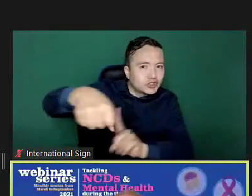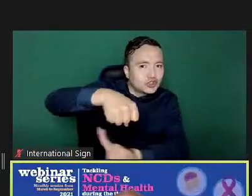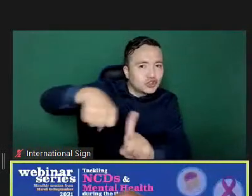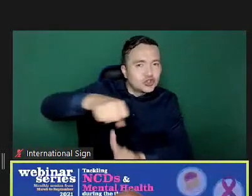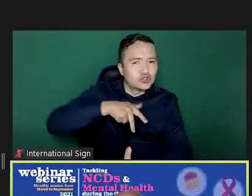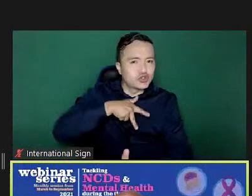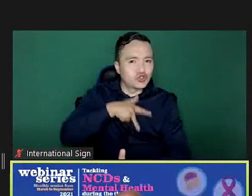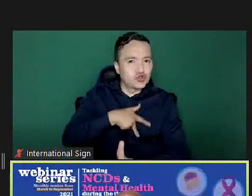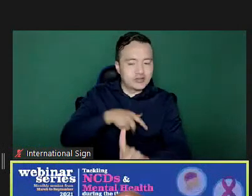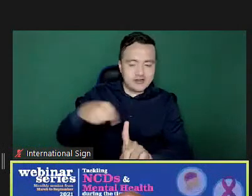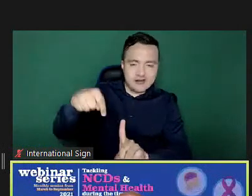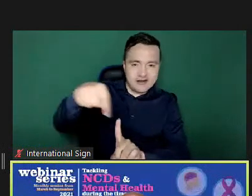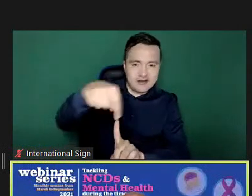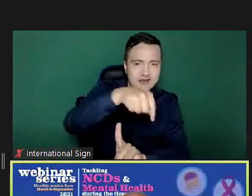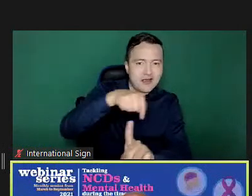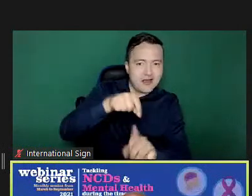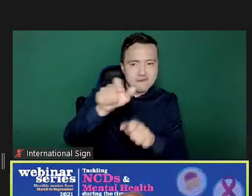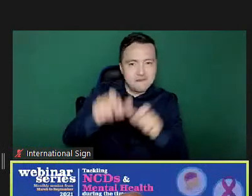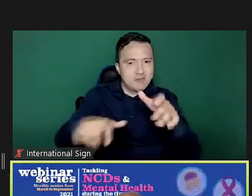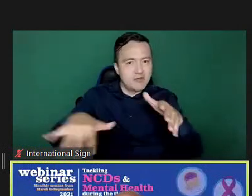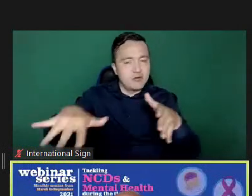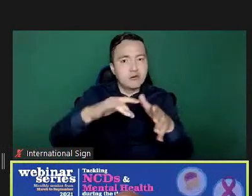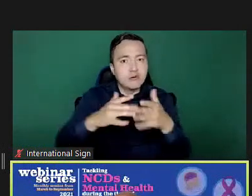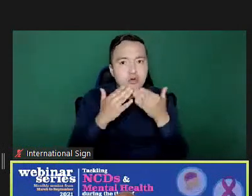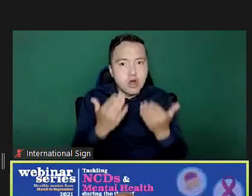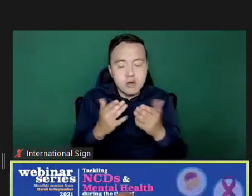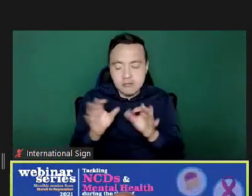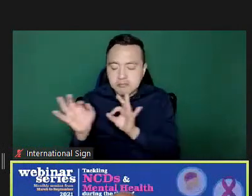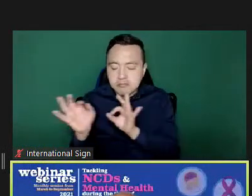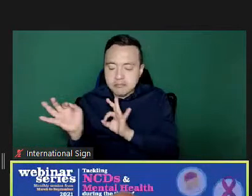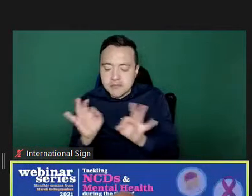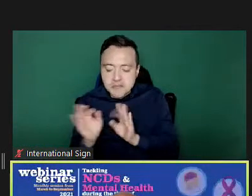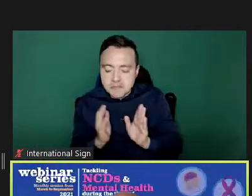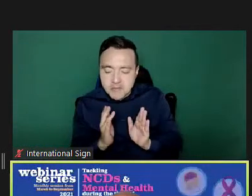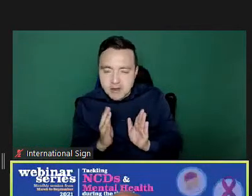So that the causes of the causes are also addressed.